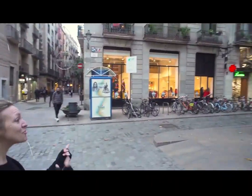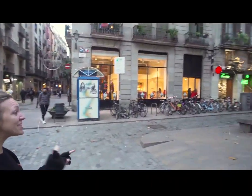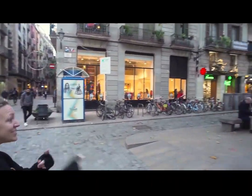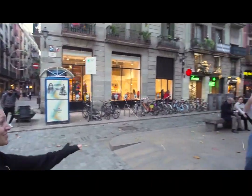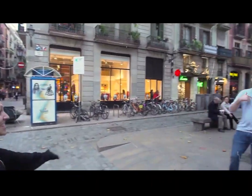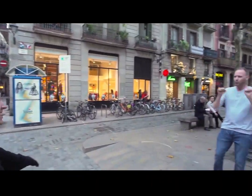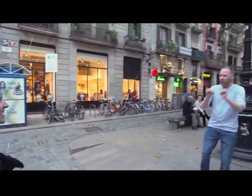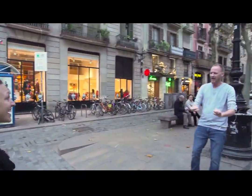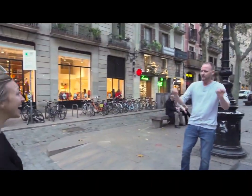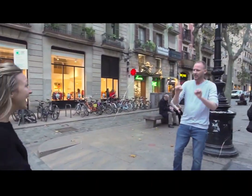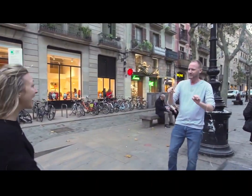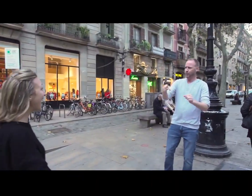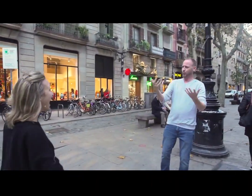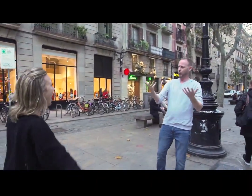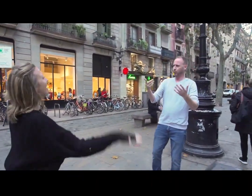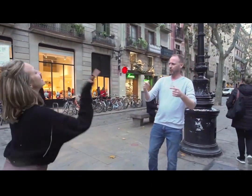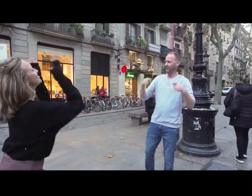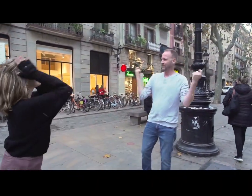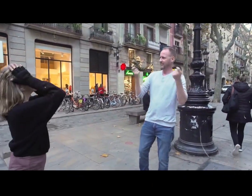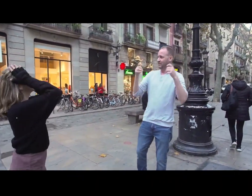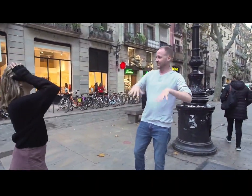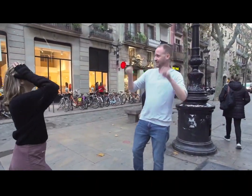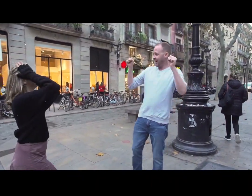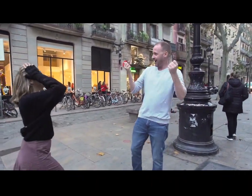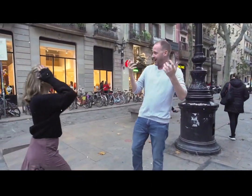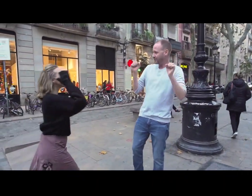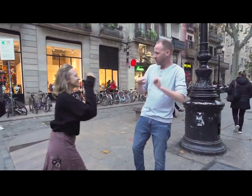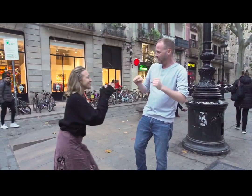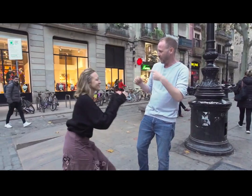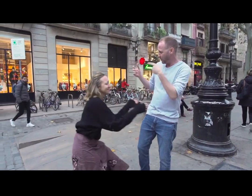What are you doing here?! Emlyn: Jeez, I've been waiting for you since forever, that's what I'm doing!